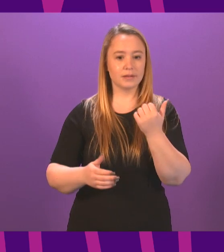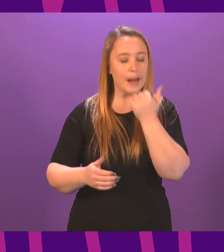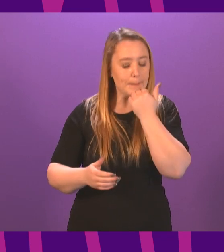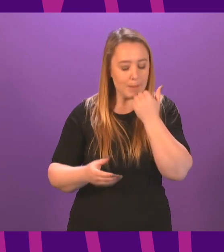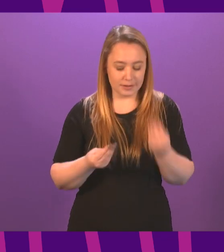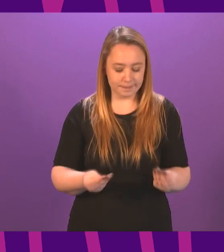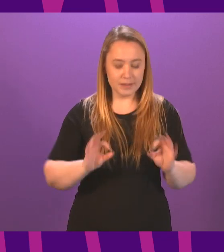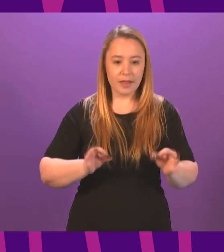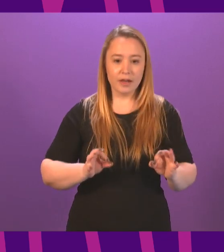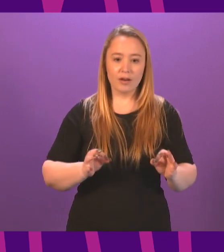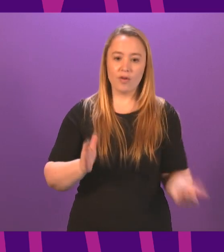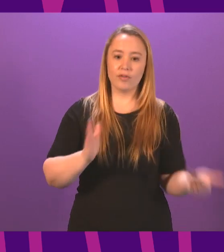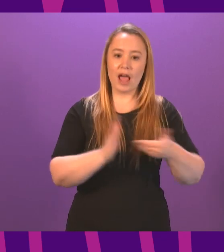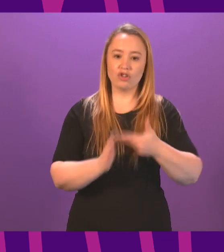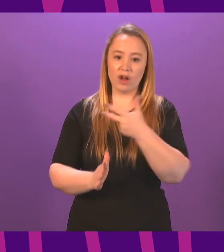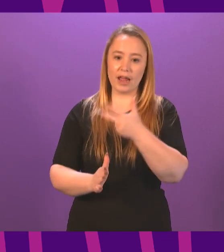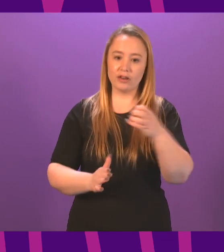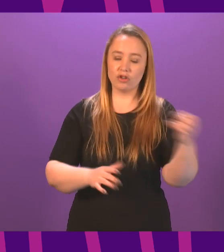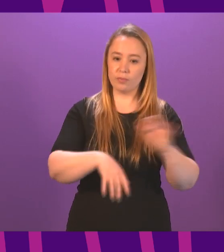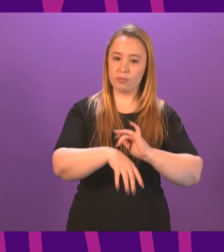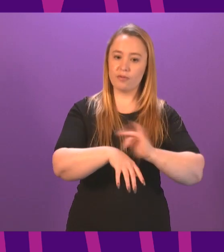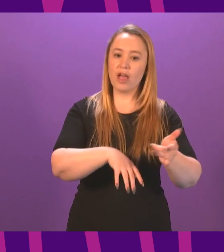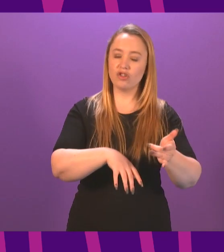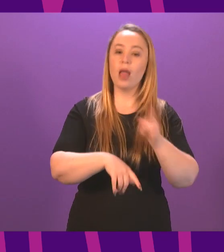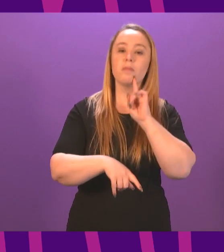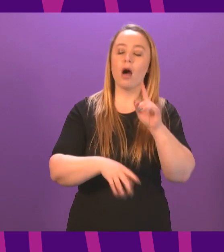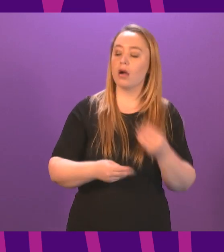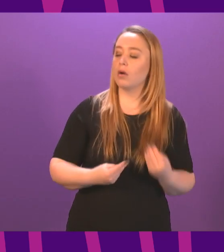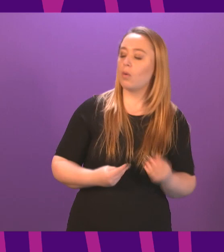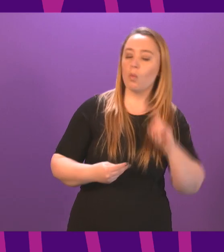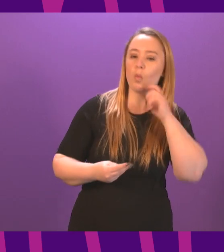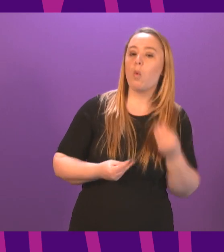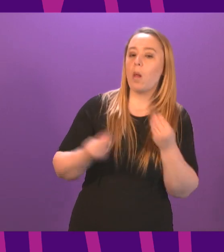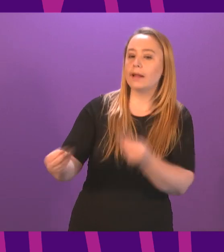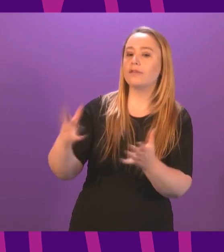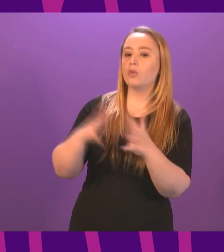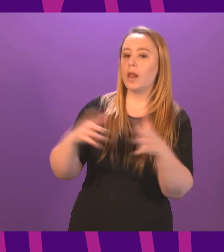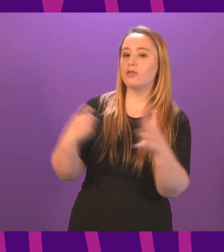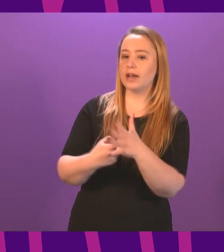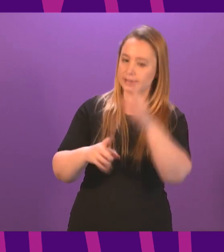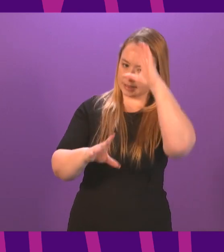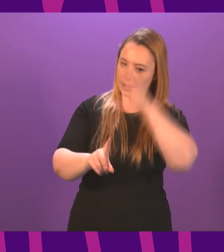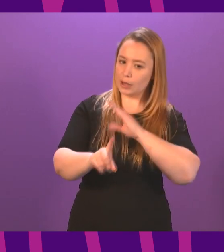services, but I will make sure that I send that to Willie Rennie.